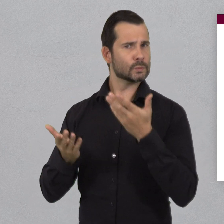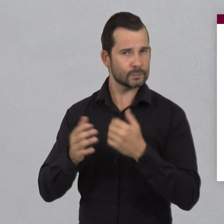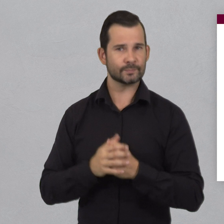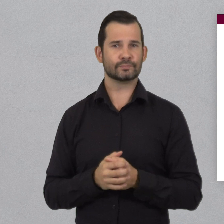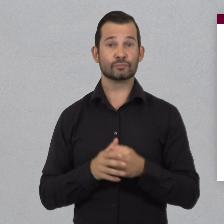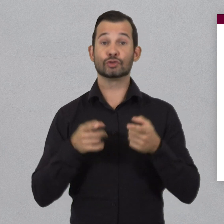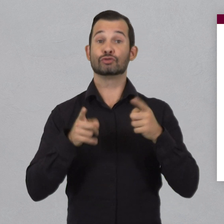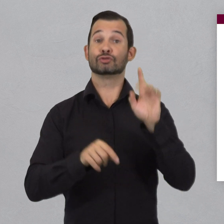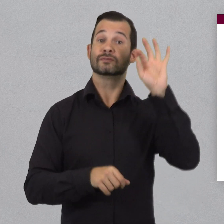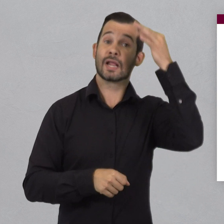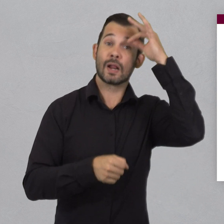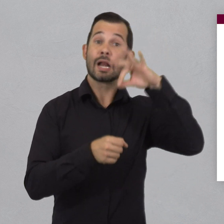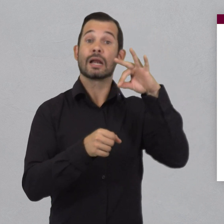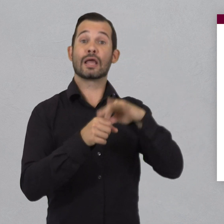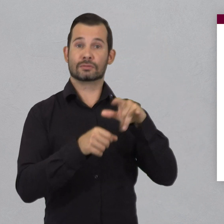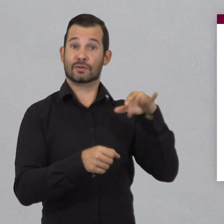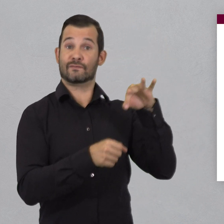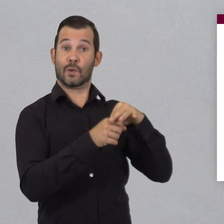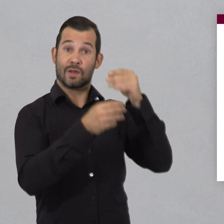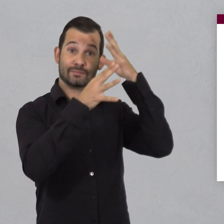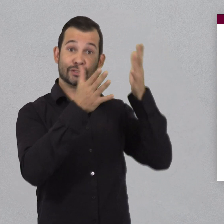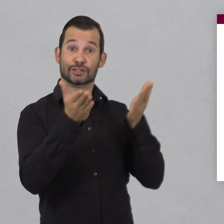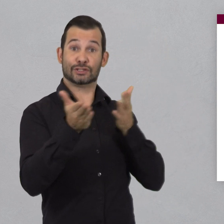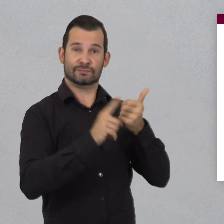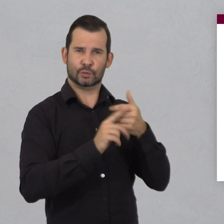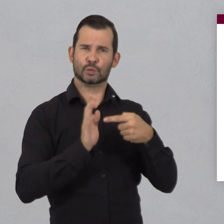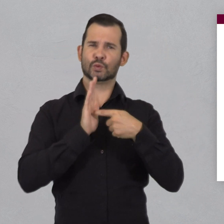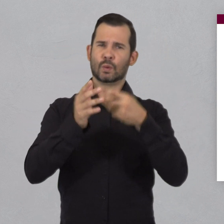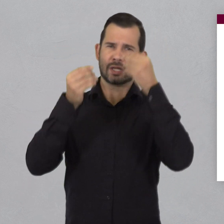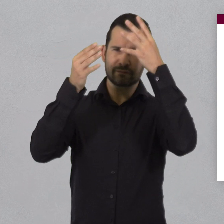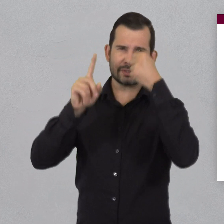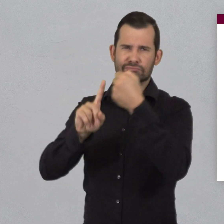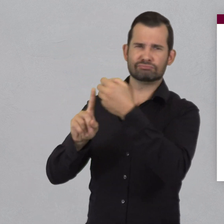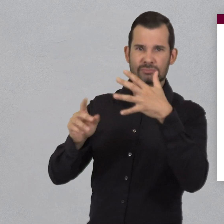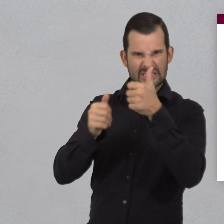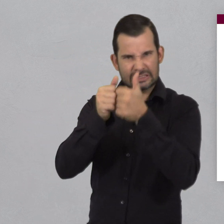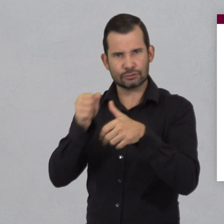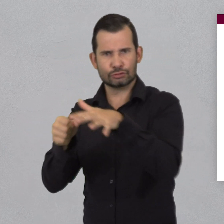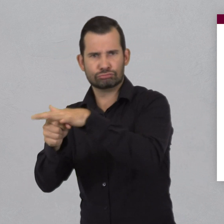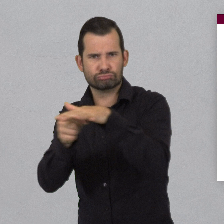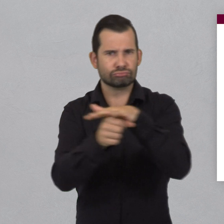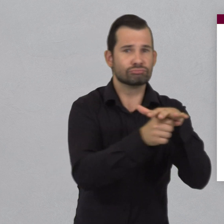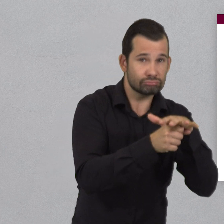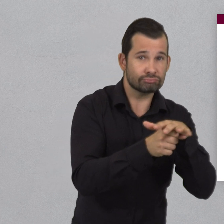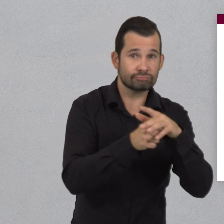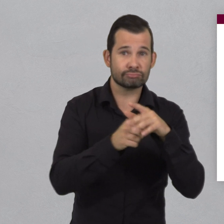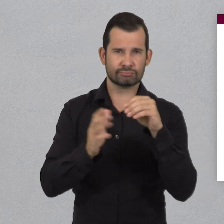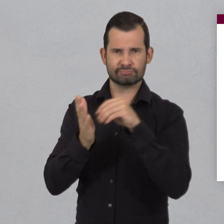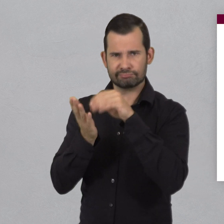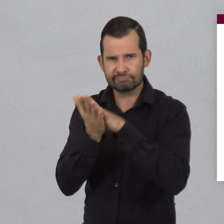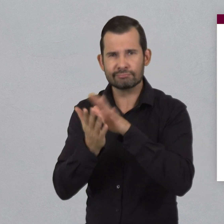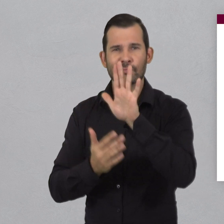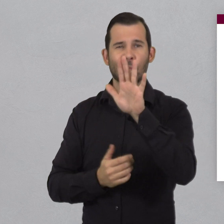During a federal election, the Voter Information Service shows information about each riding. Enter